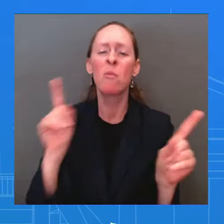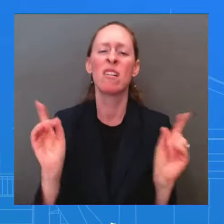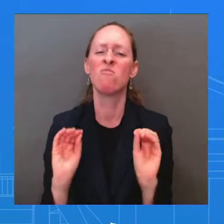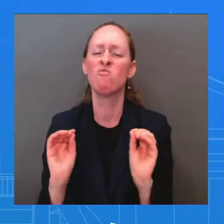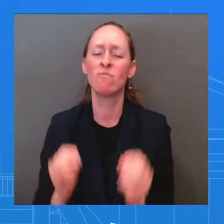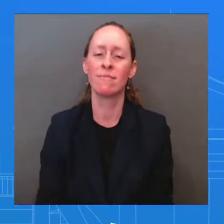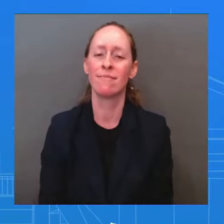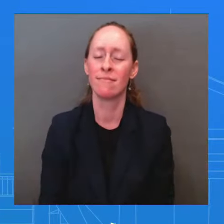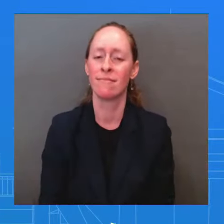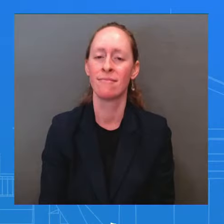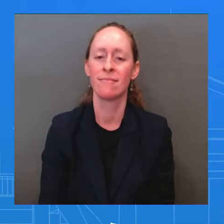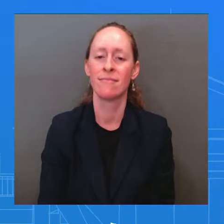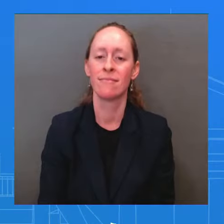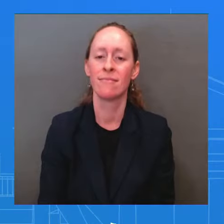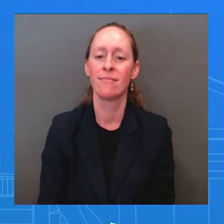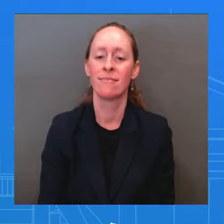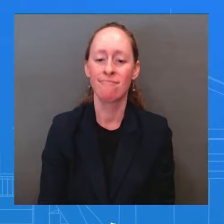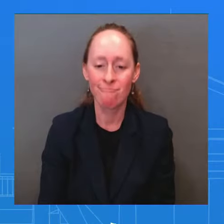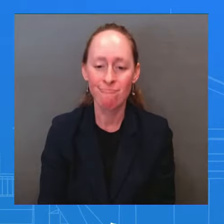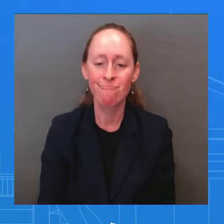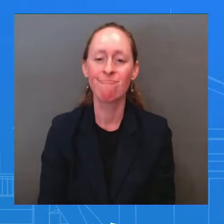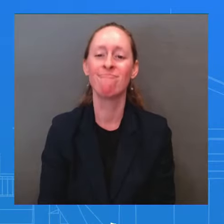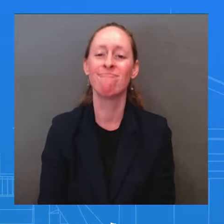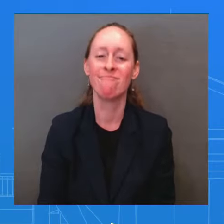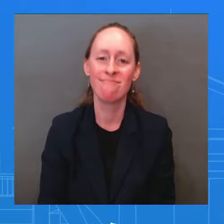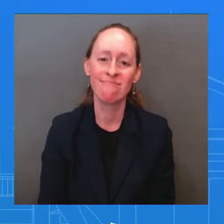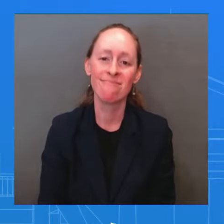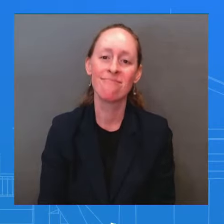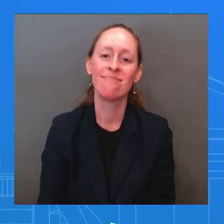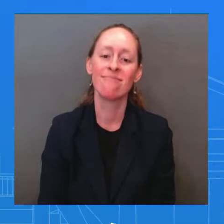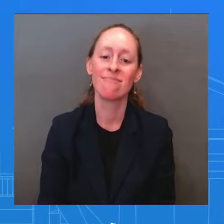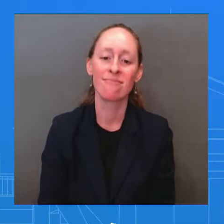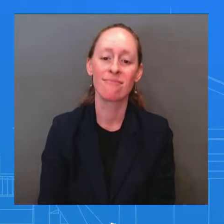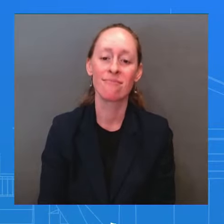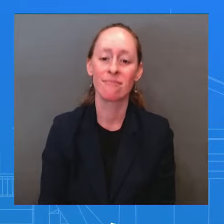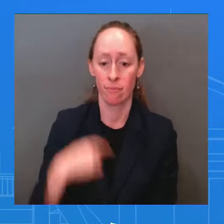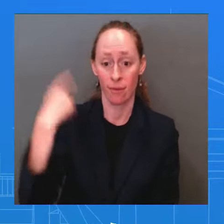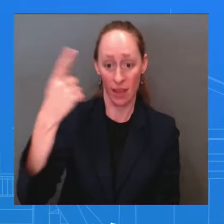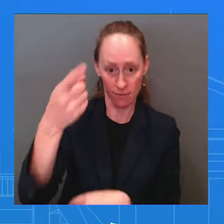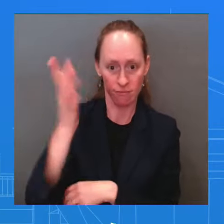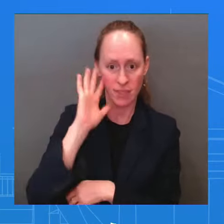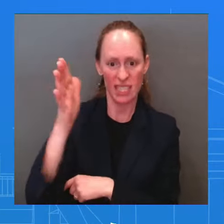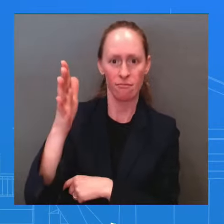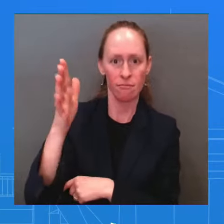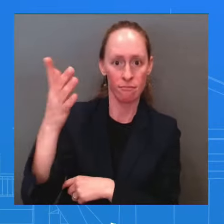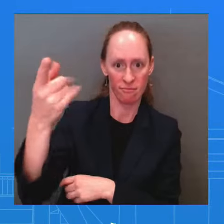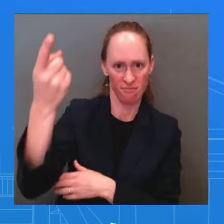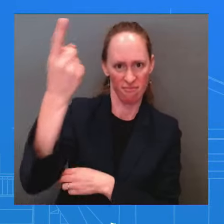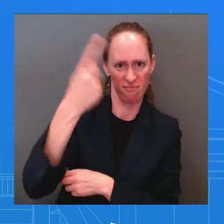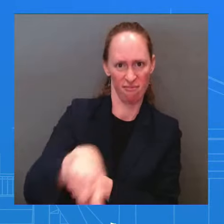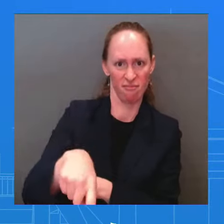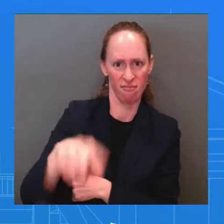The Press: Thanks, Karine. Is the White House planning to have a news conference next Thursday when President Zelenskyy visits the White House? Ms. Jean-Pierre: So, you just heard from the National Security Advisor.